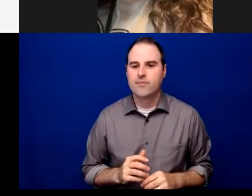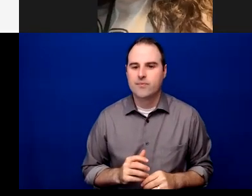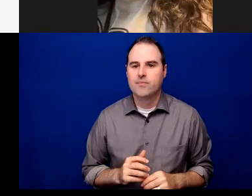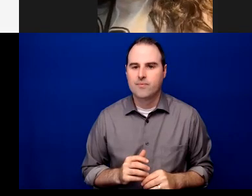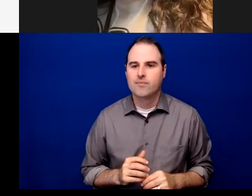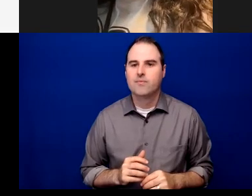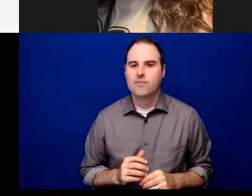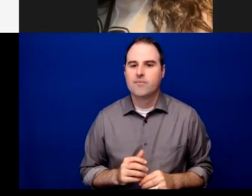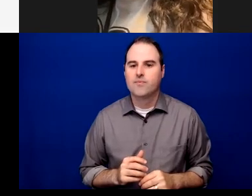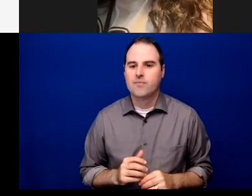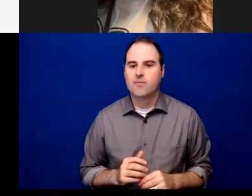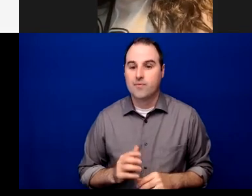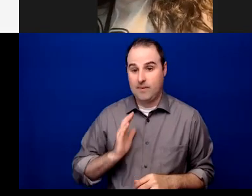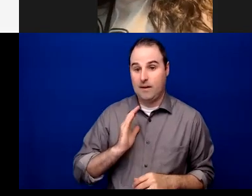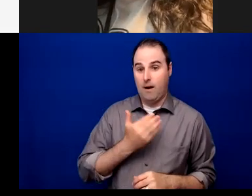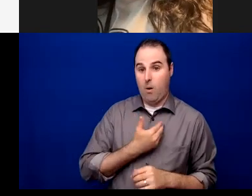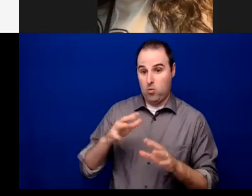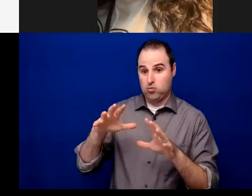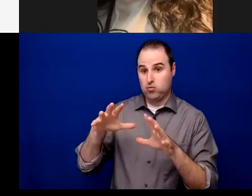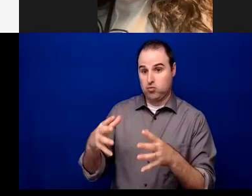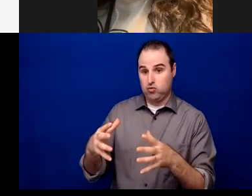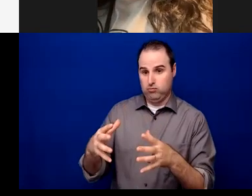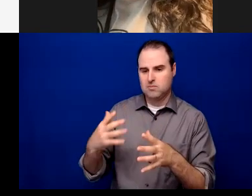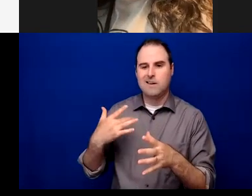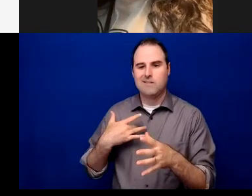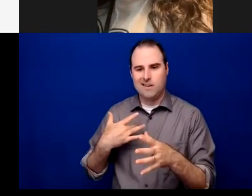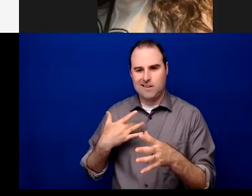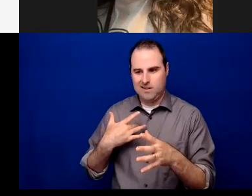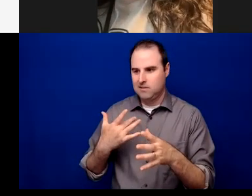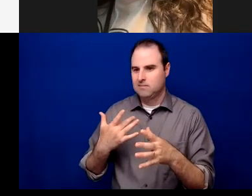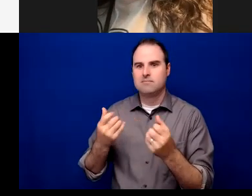for incorporating student voice in in many of our spaces here on campus